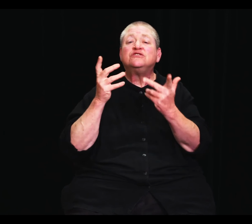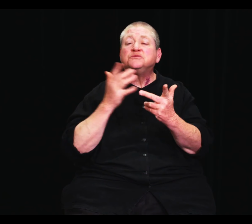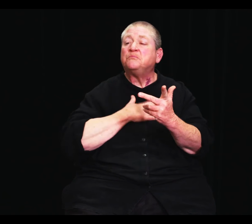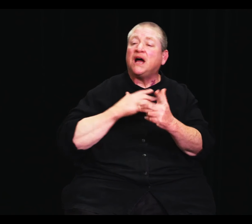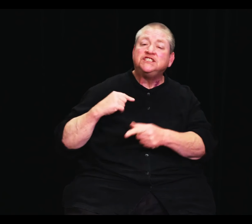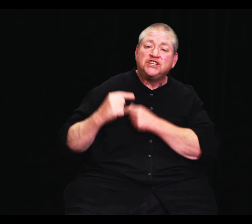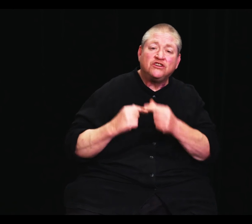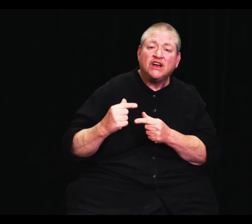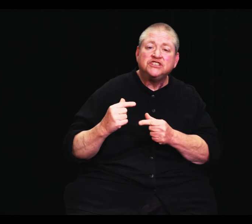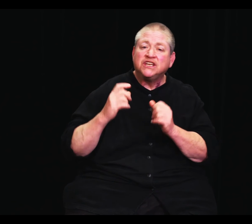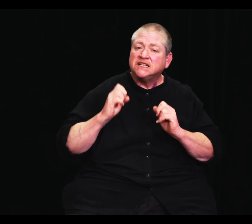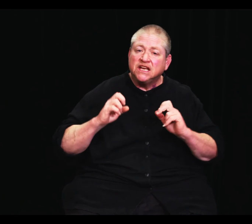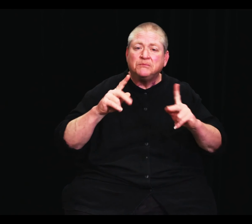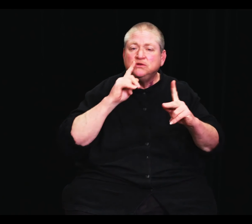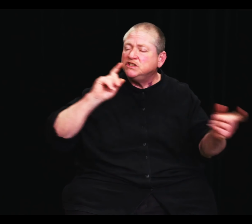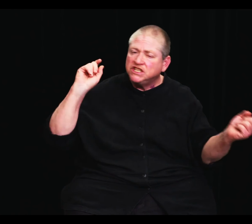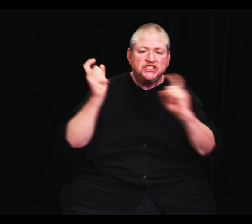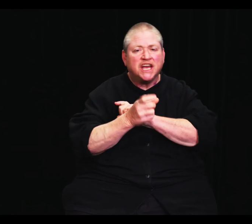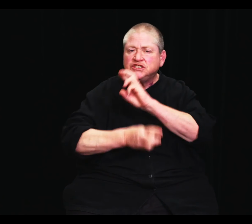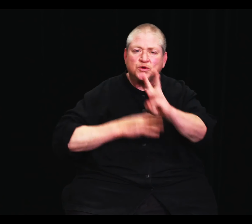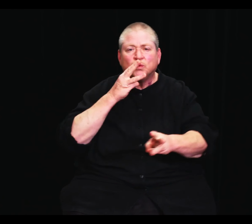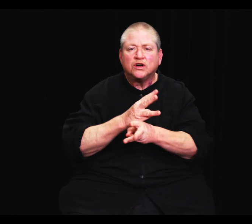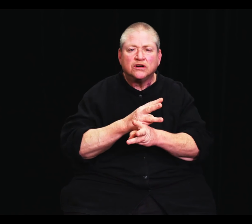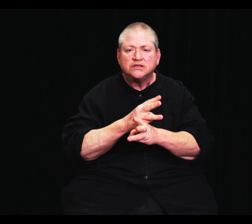You do that 7 days a week, you're going to have something special.